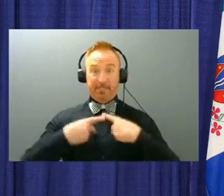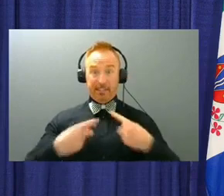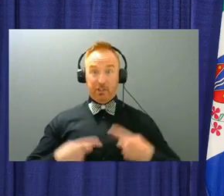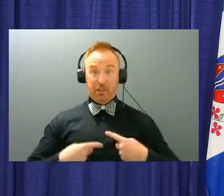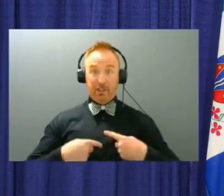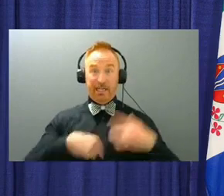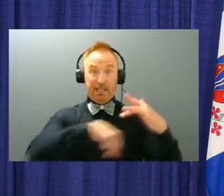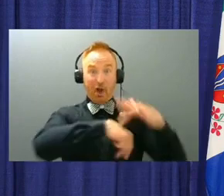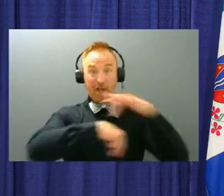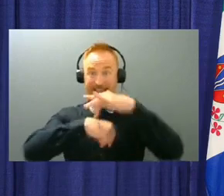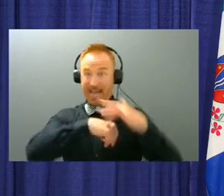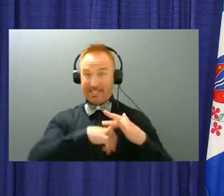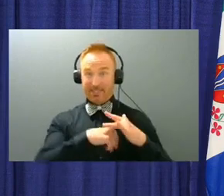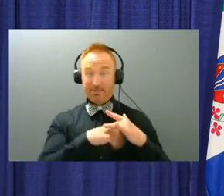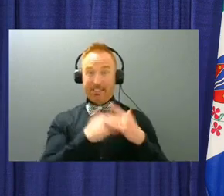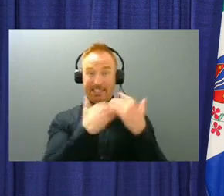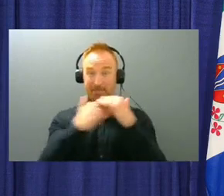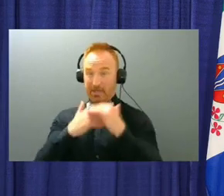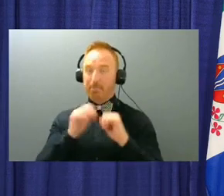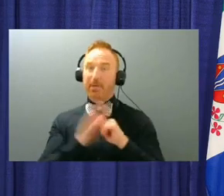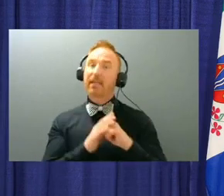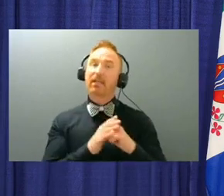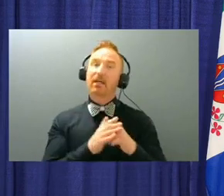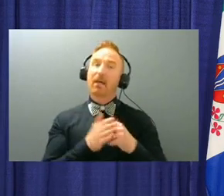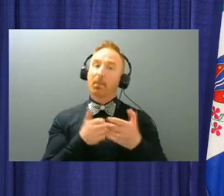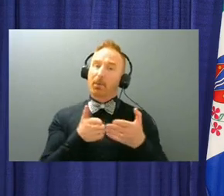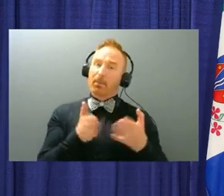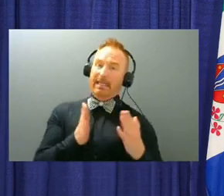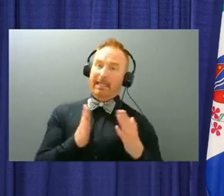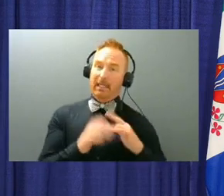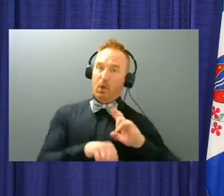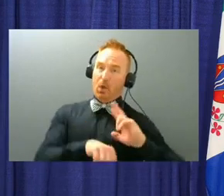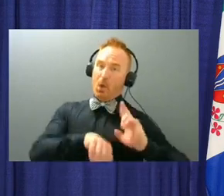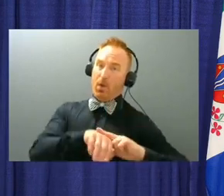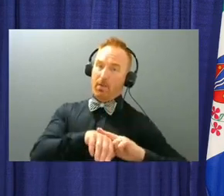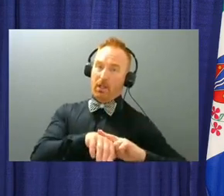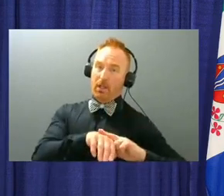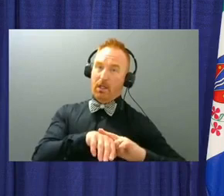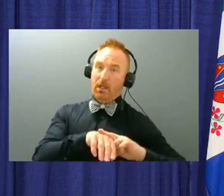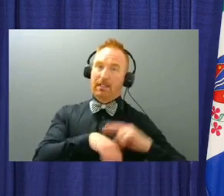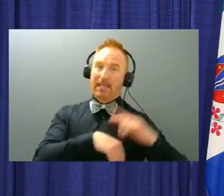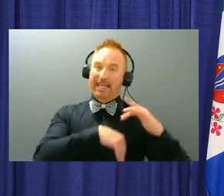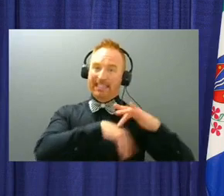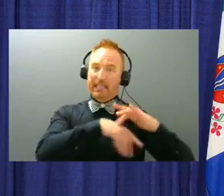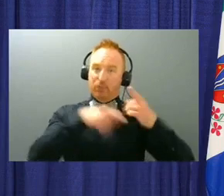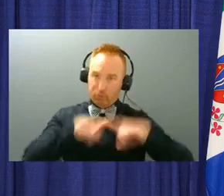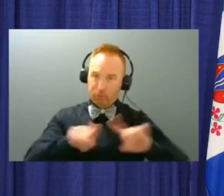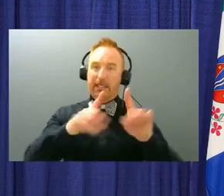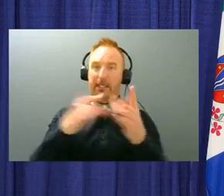although you're trying to minimize physical contact, also allowing the normal contact that might occur within play.